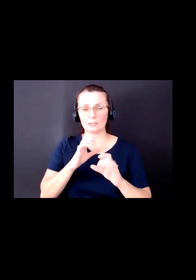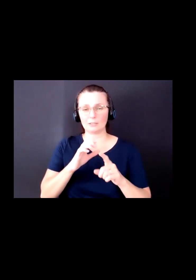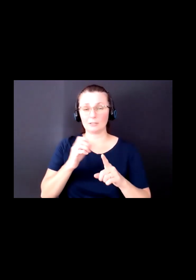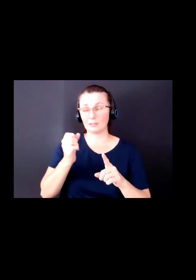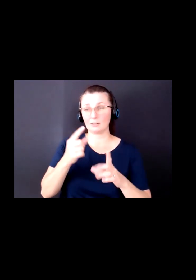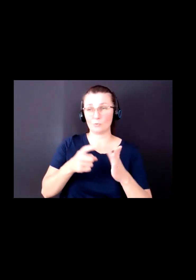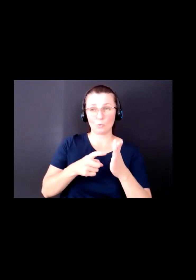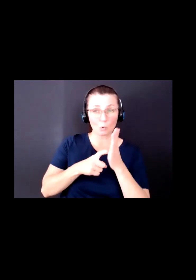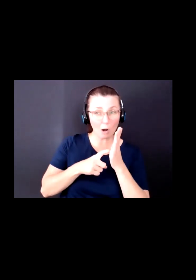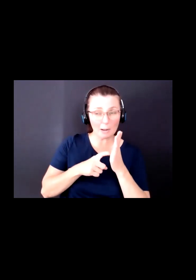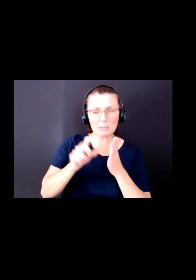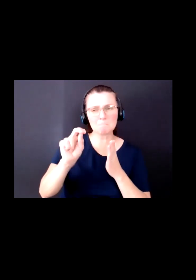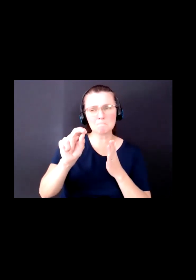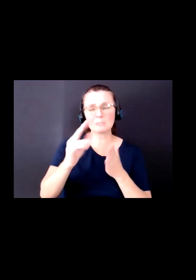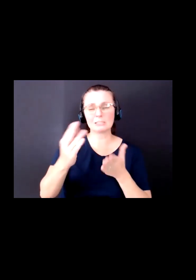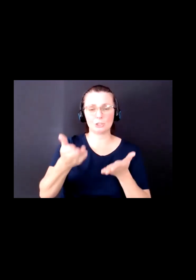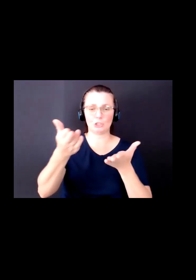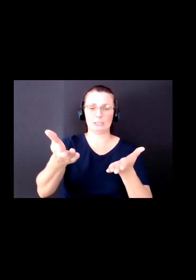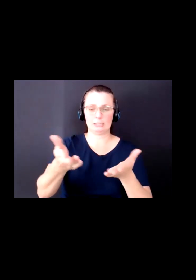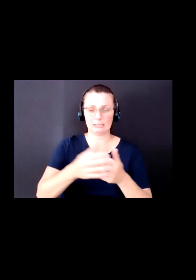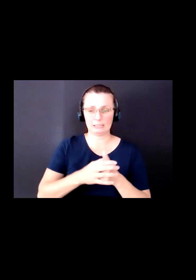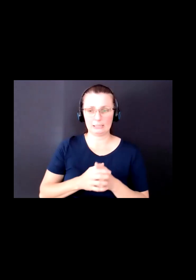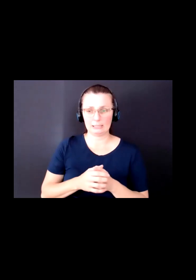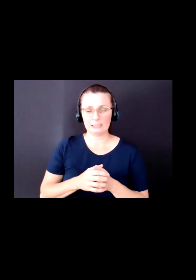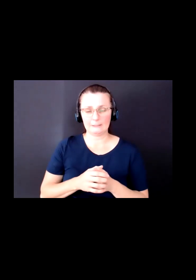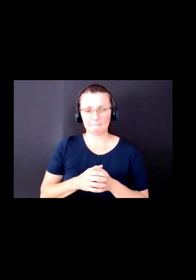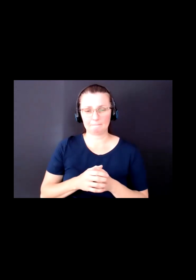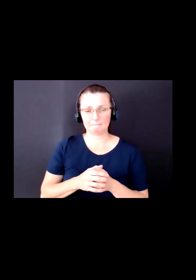These are just some suggestions. So, when you're doing this,